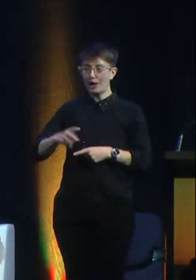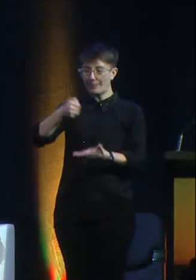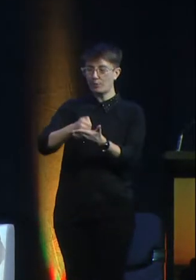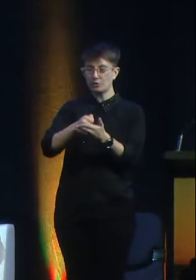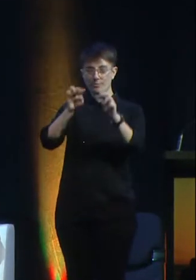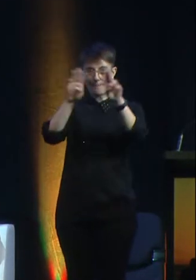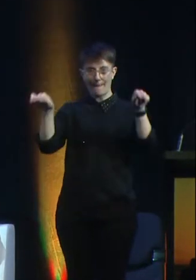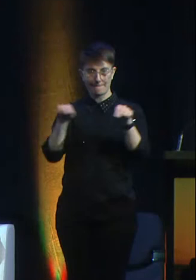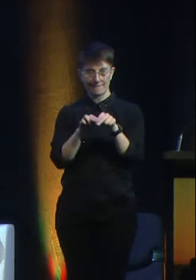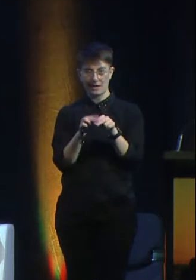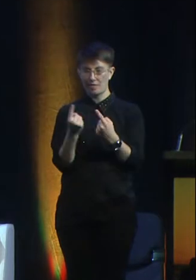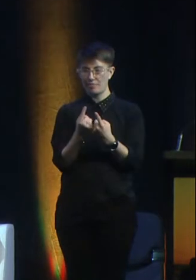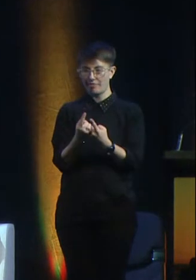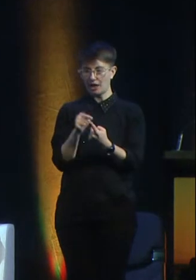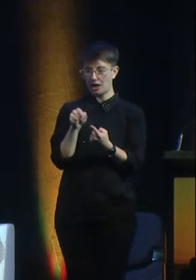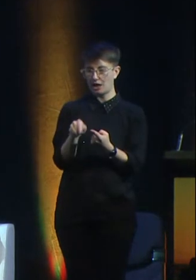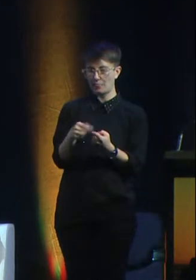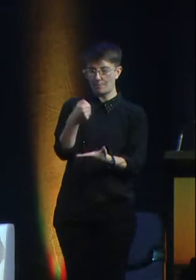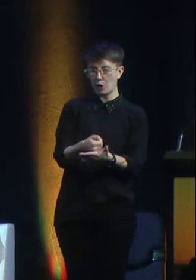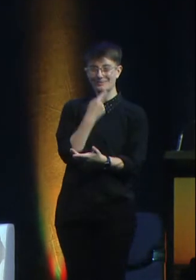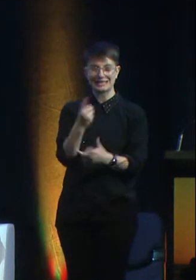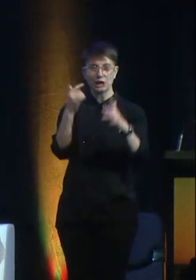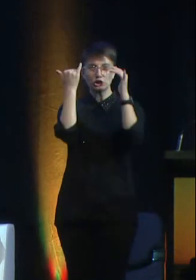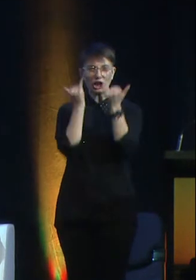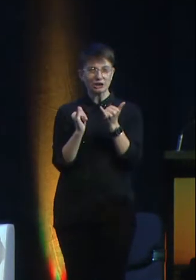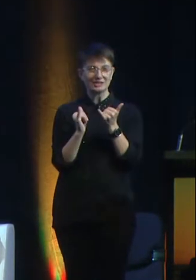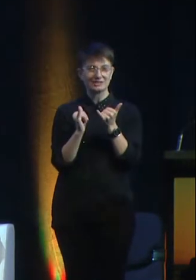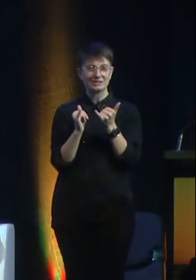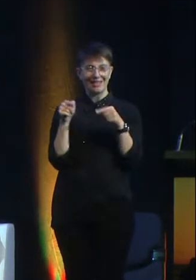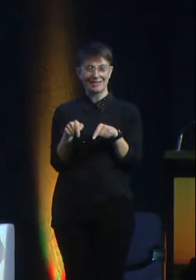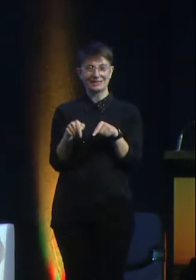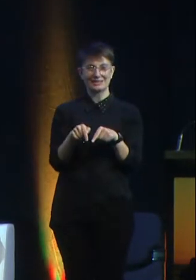thing that strikes me first, the concept of justice. This is a Just Transition to a low